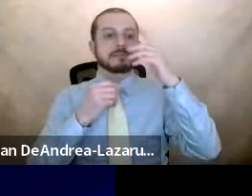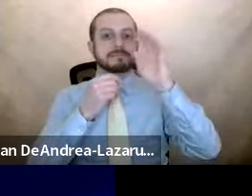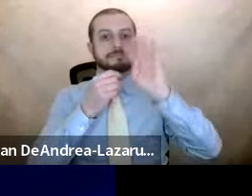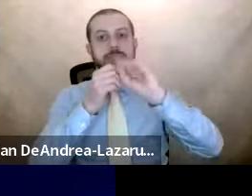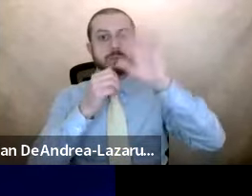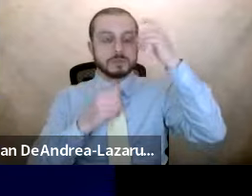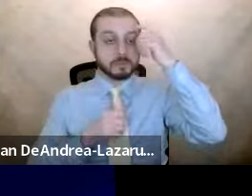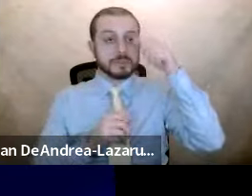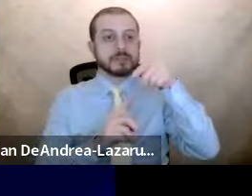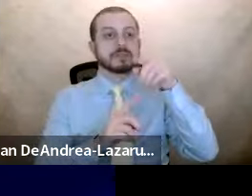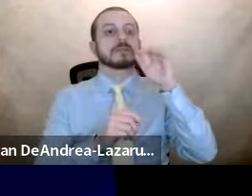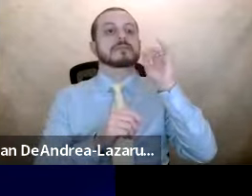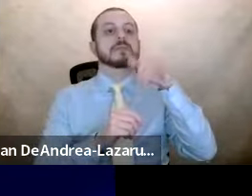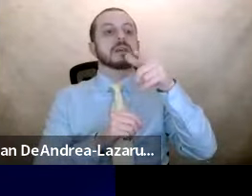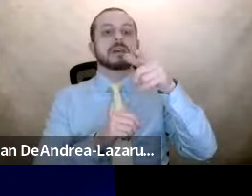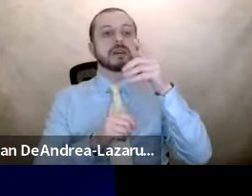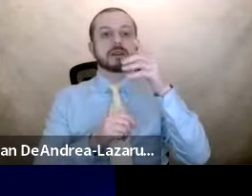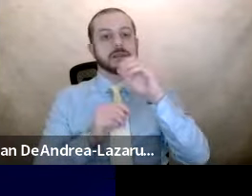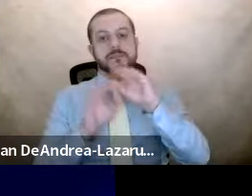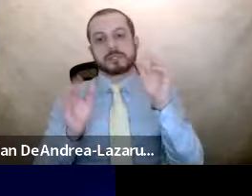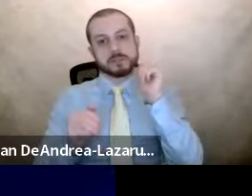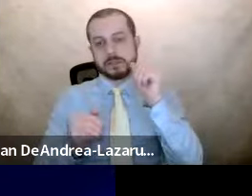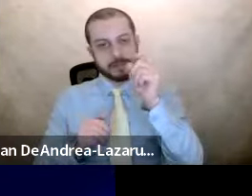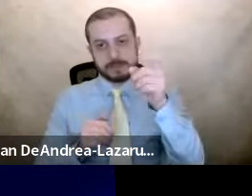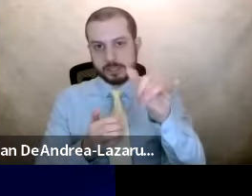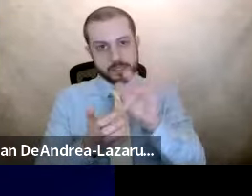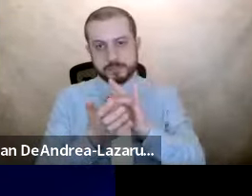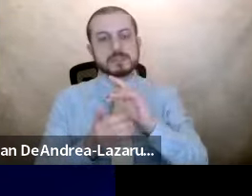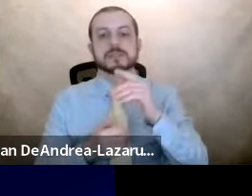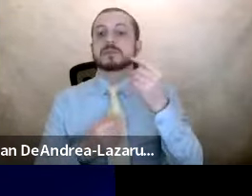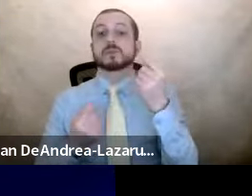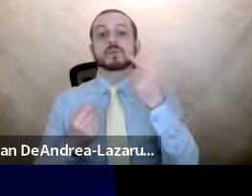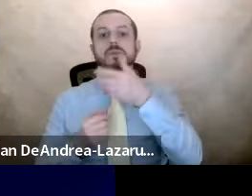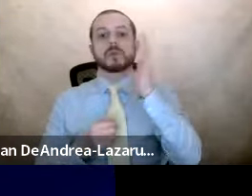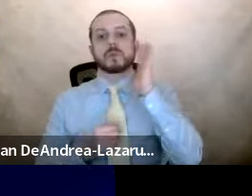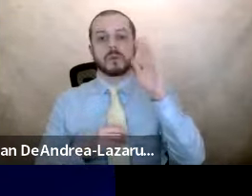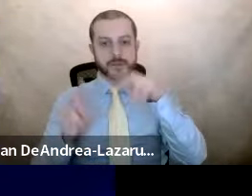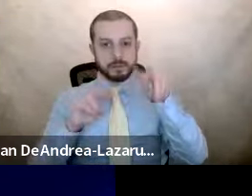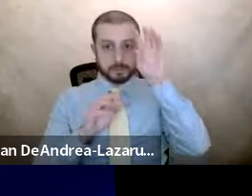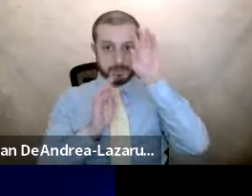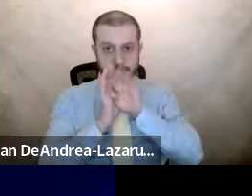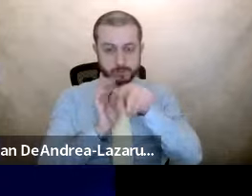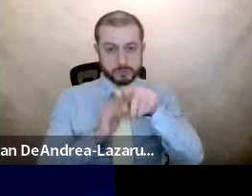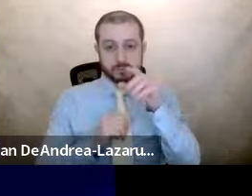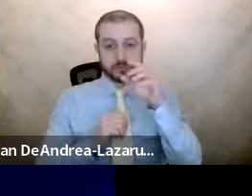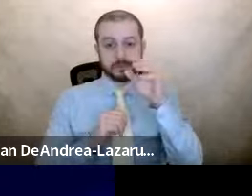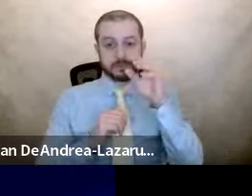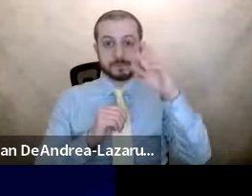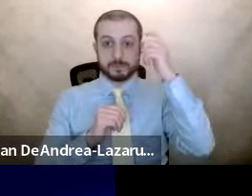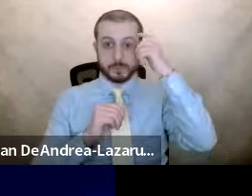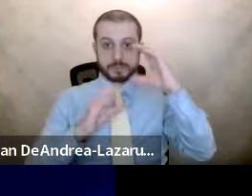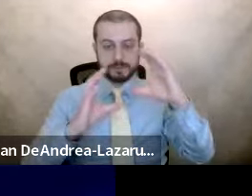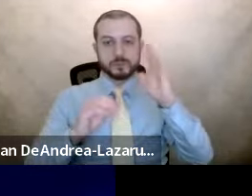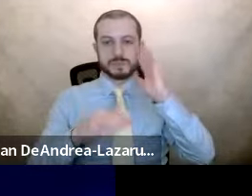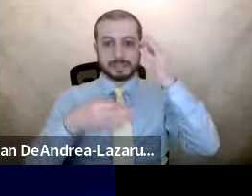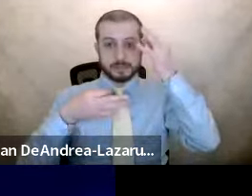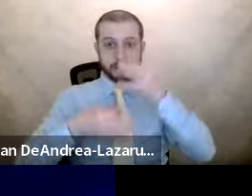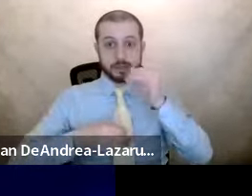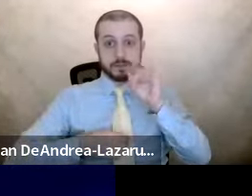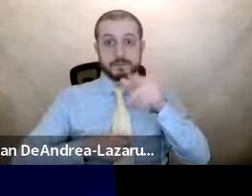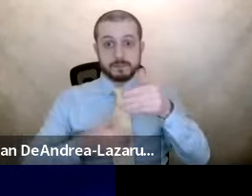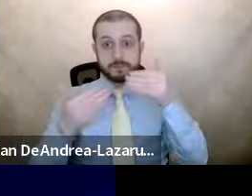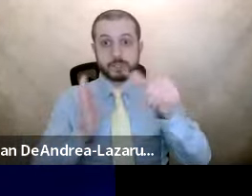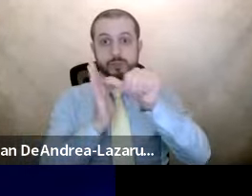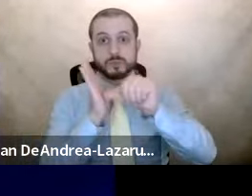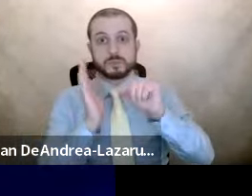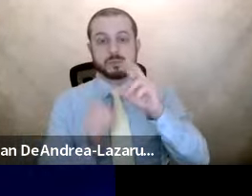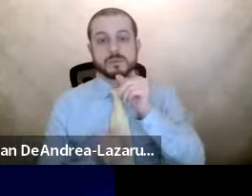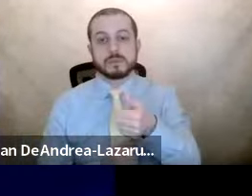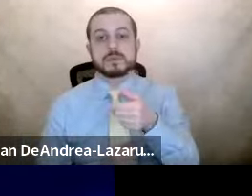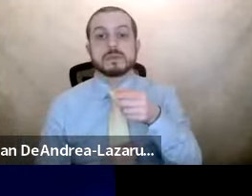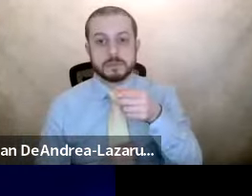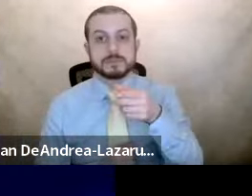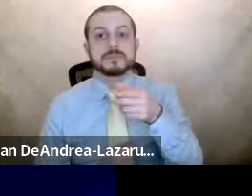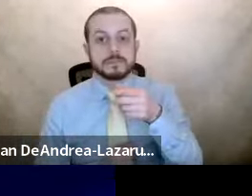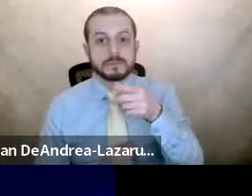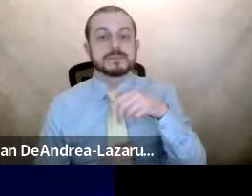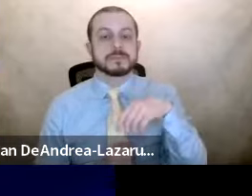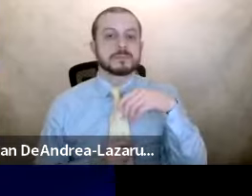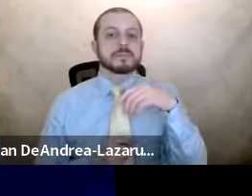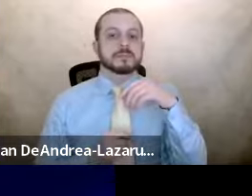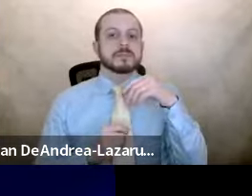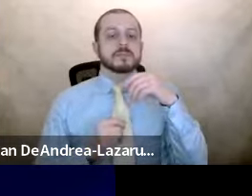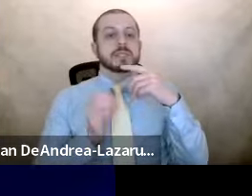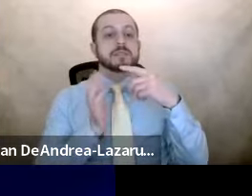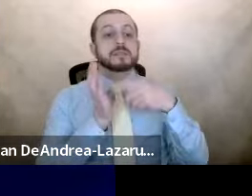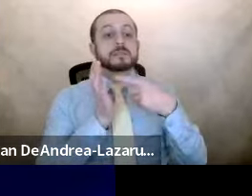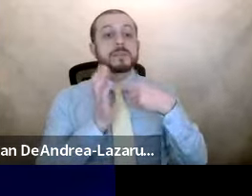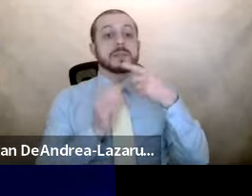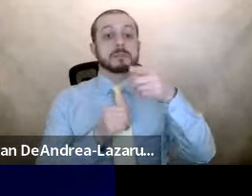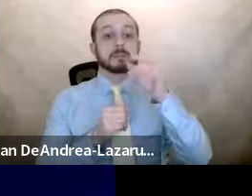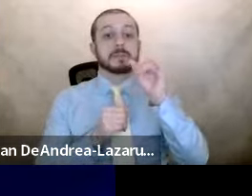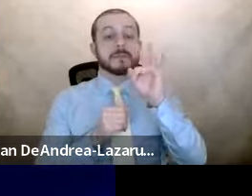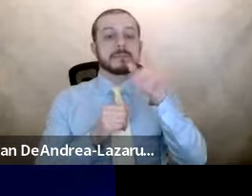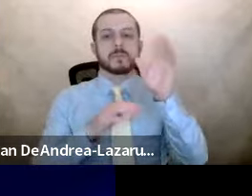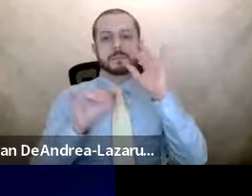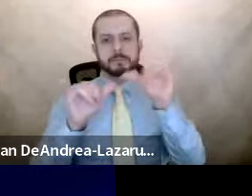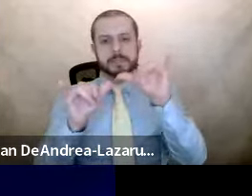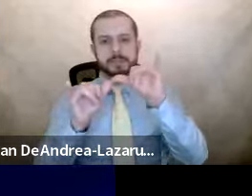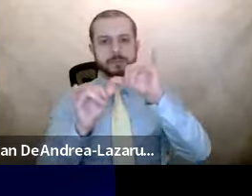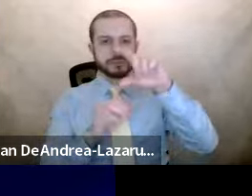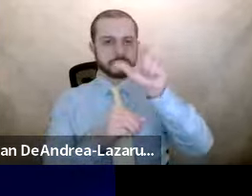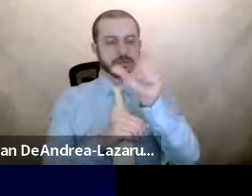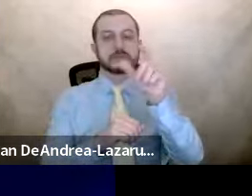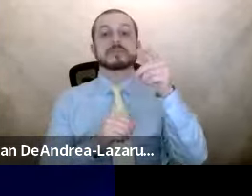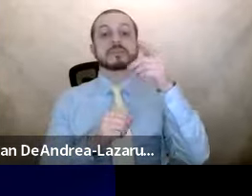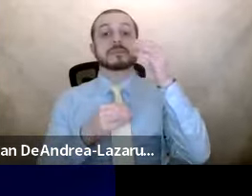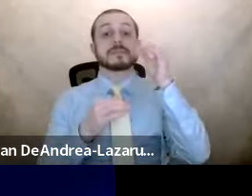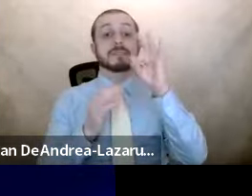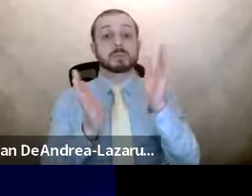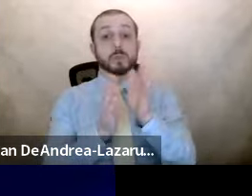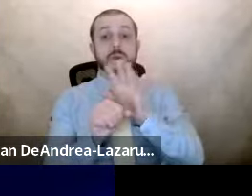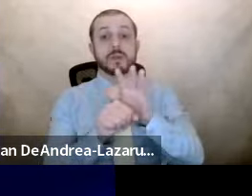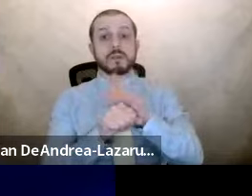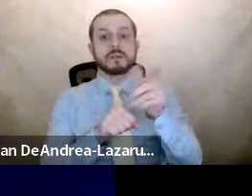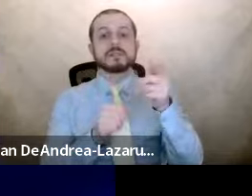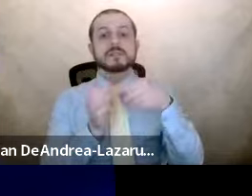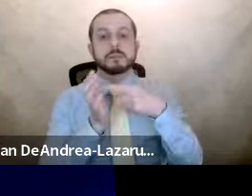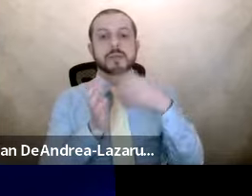and that is to loosen up any blood clot that may be causing a blockage to clear that block so that your brain can get oxygen again and heal.